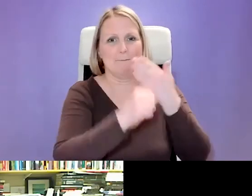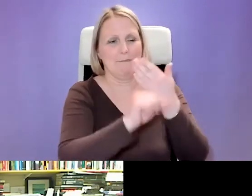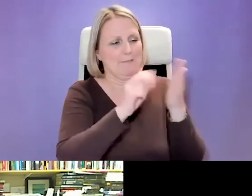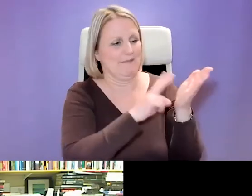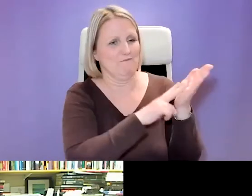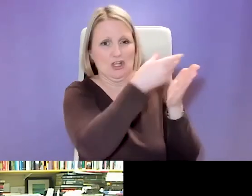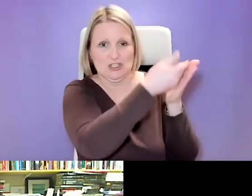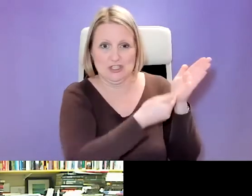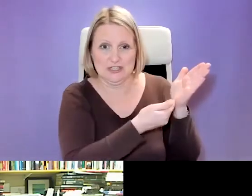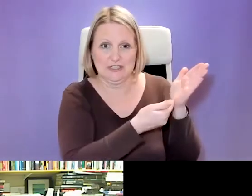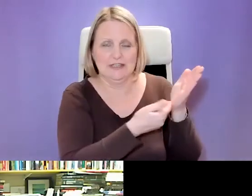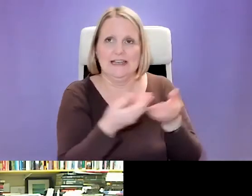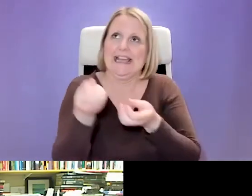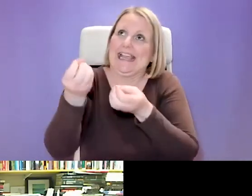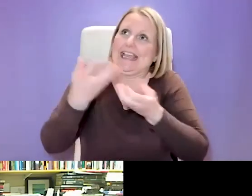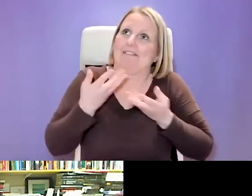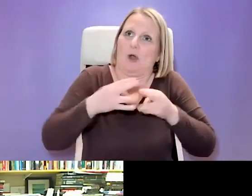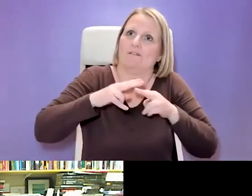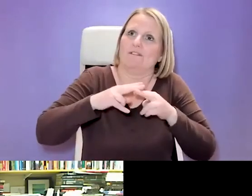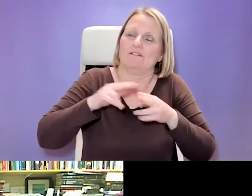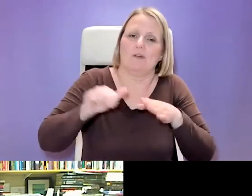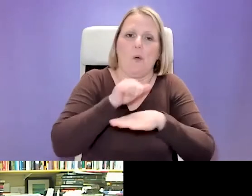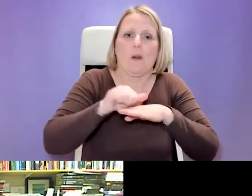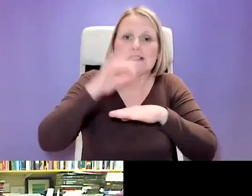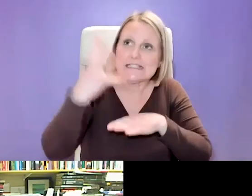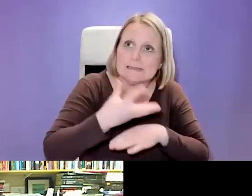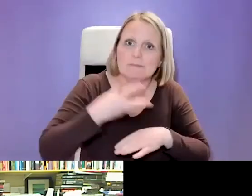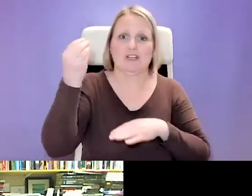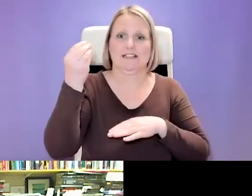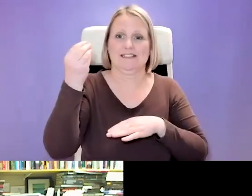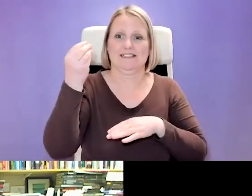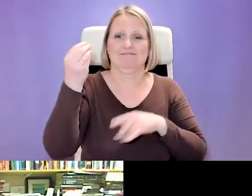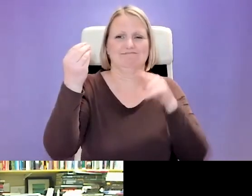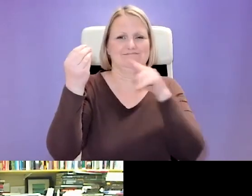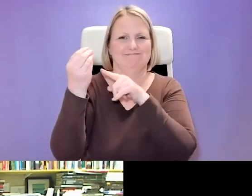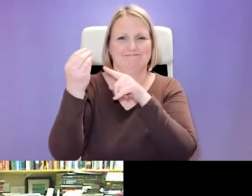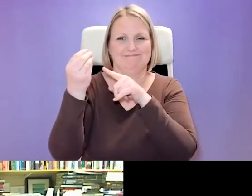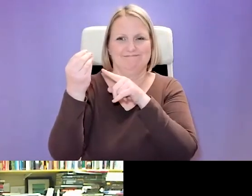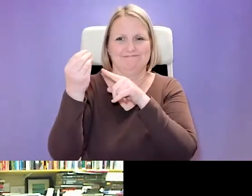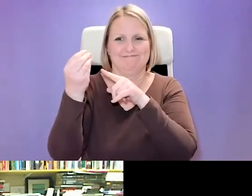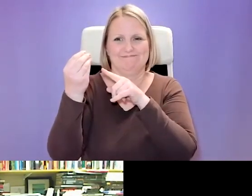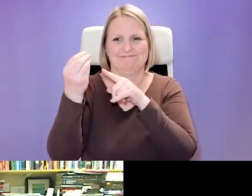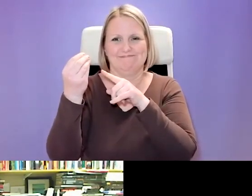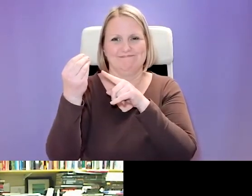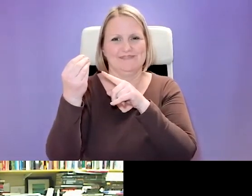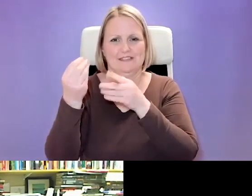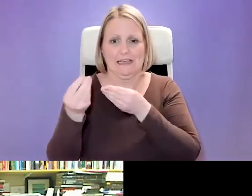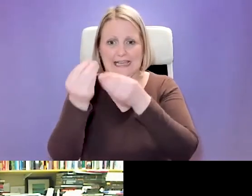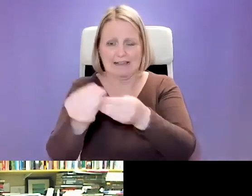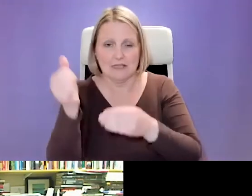because the gifts of the Spirit are never reducible to the person who's the smartest or the person who's you know,